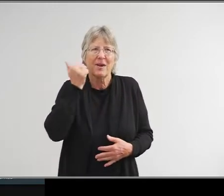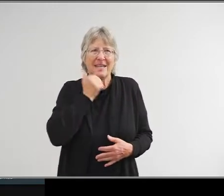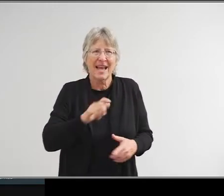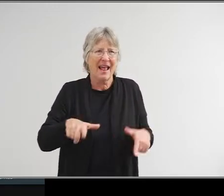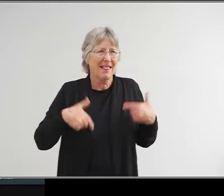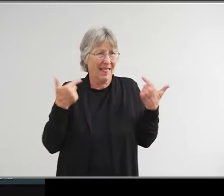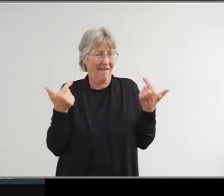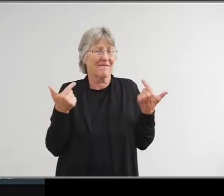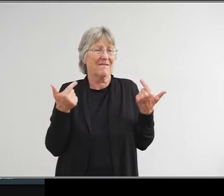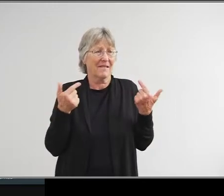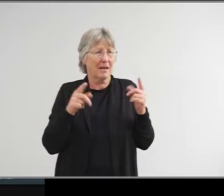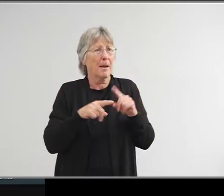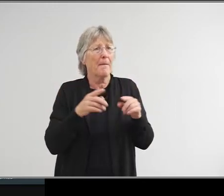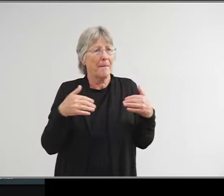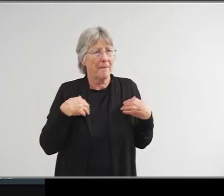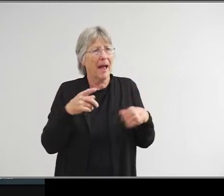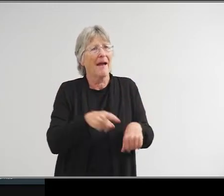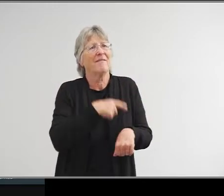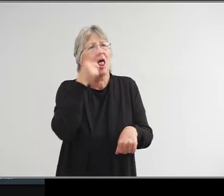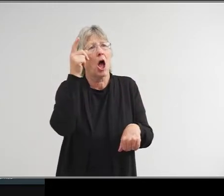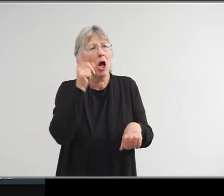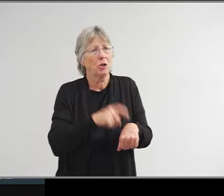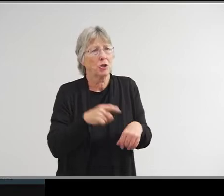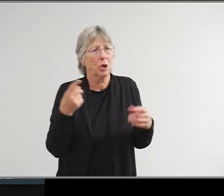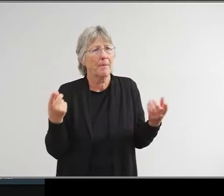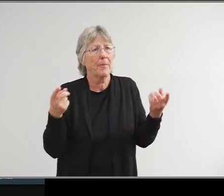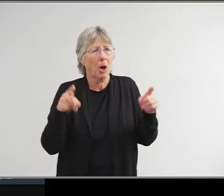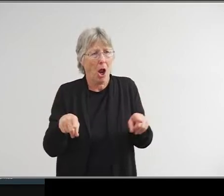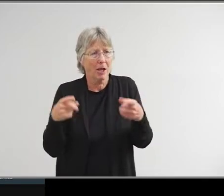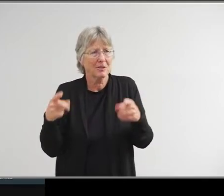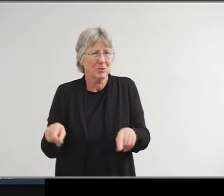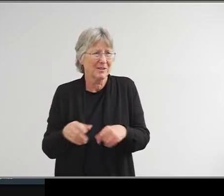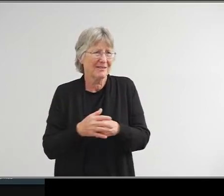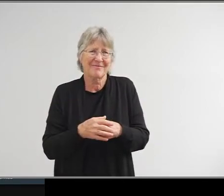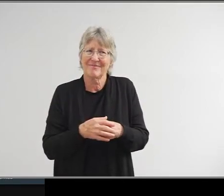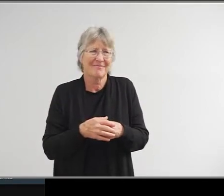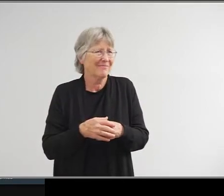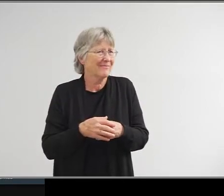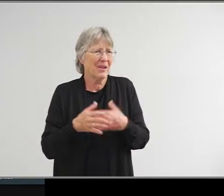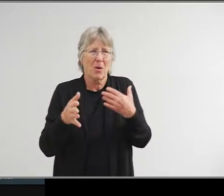but that have long-term consequences as well. So wherever folks fall